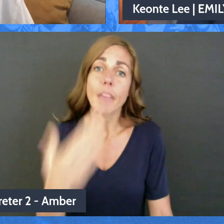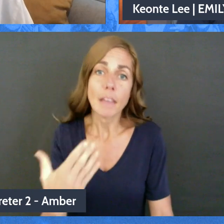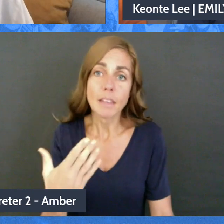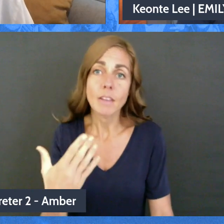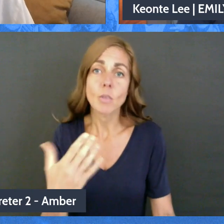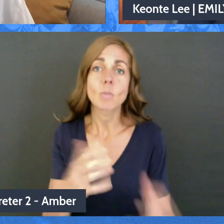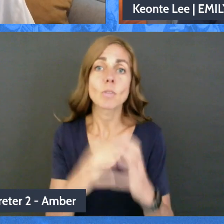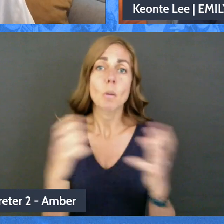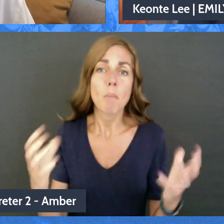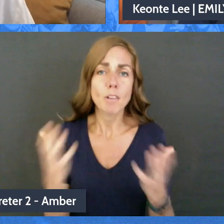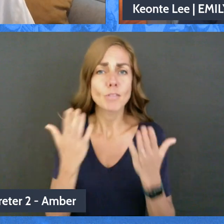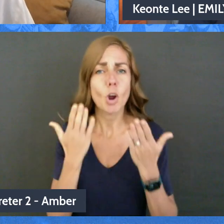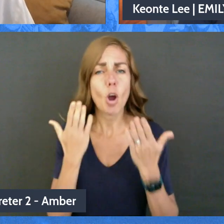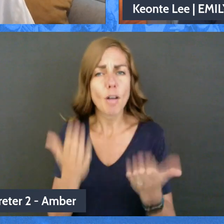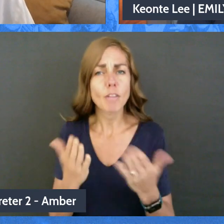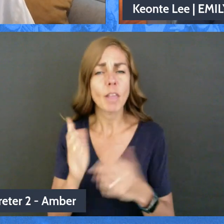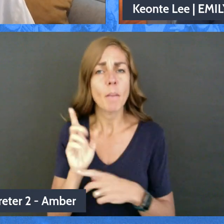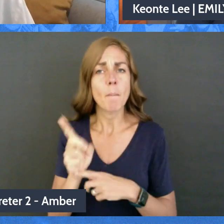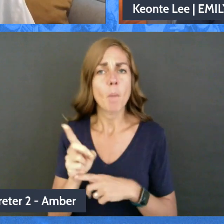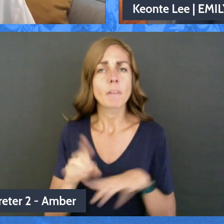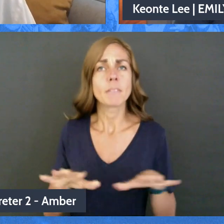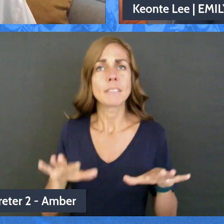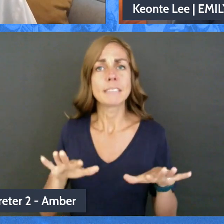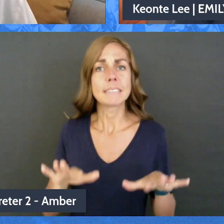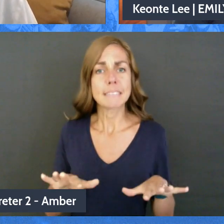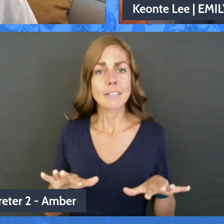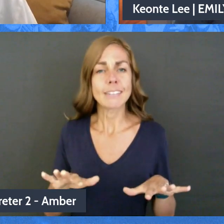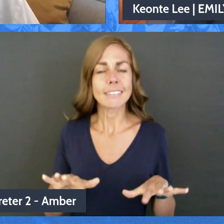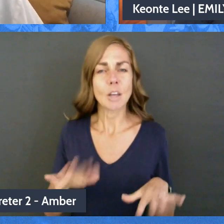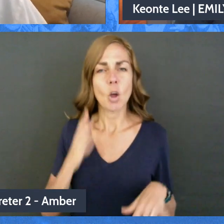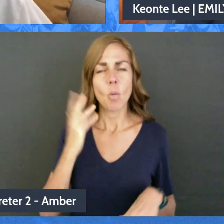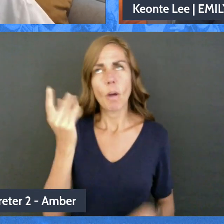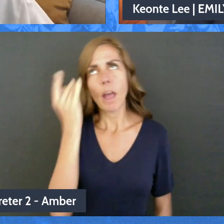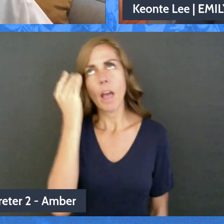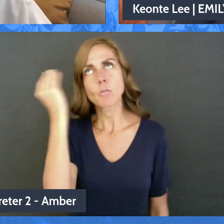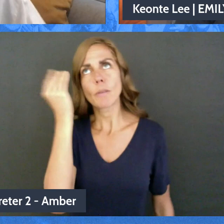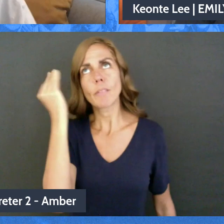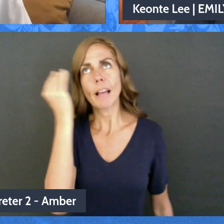those moments of stillness. As I reflect on the work of the panelists